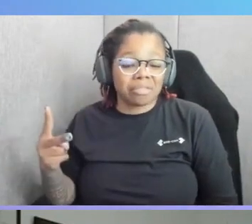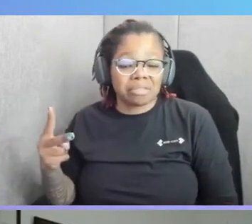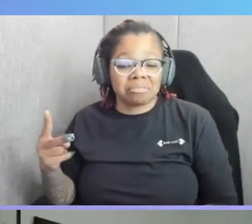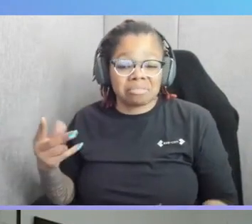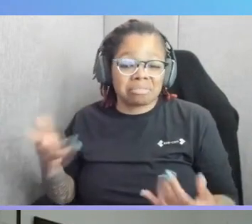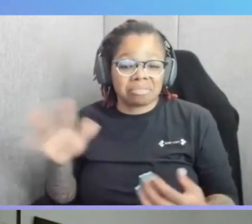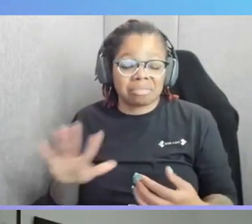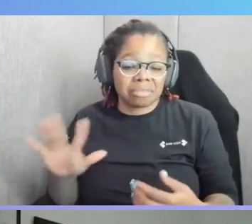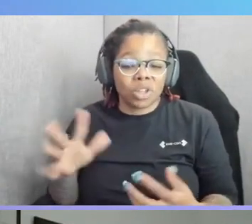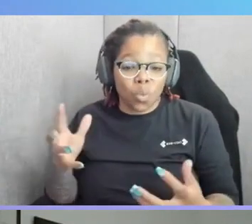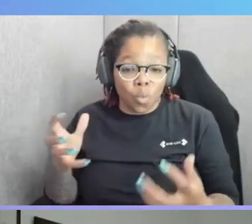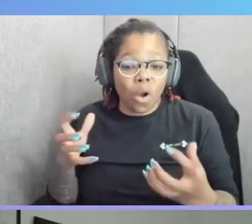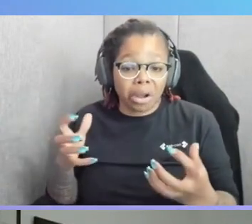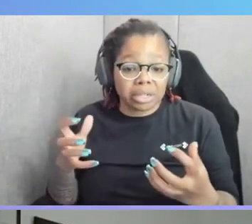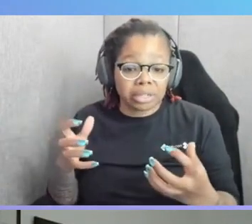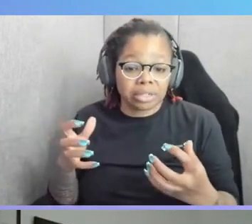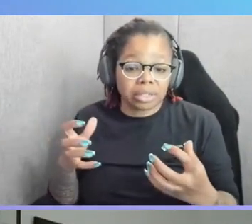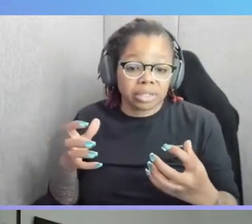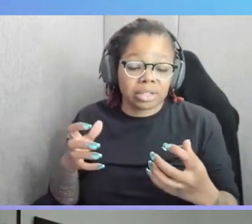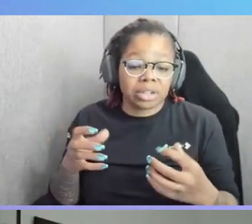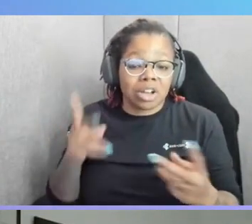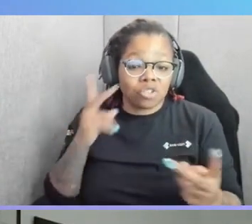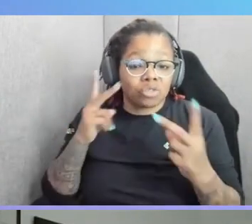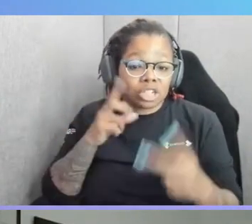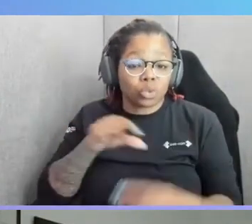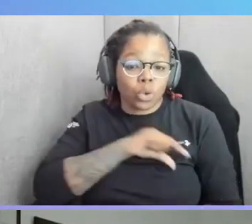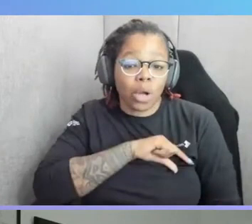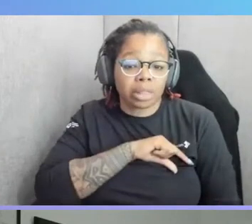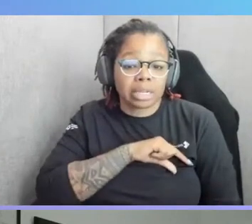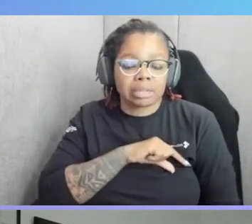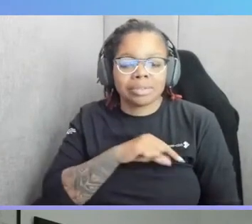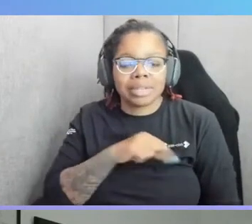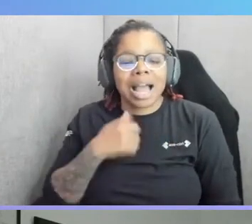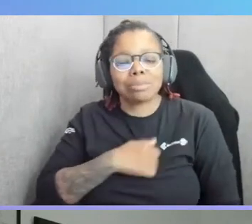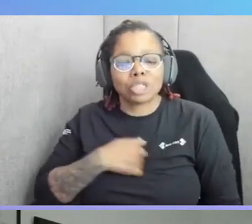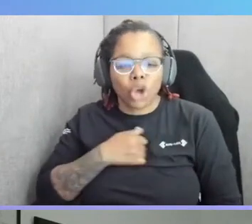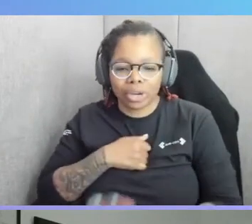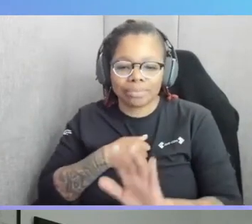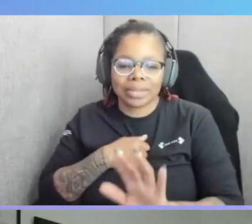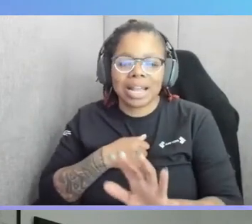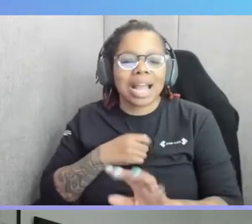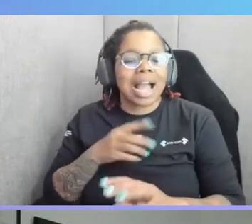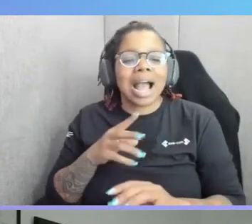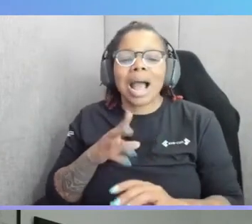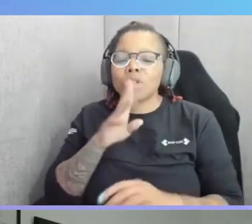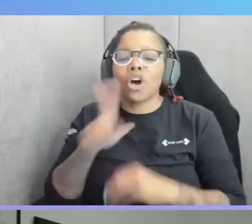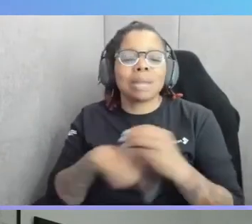approximate. Only half wanted a visual quality. And I'm sorry, I'm speaking of these as participants, but we actually